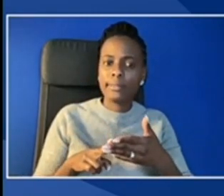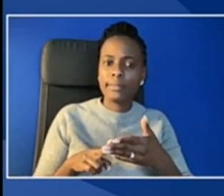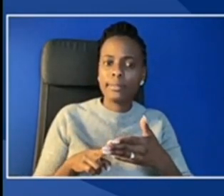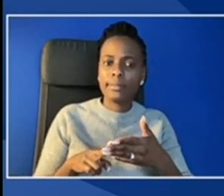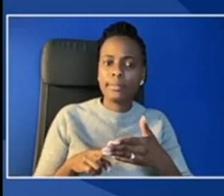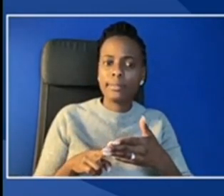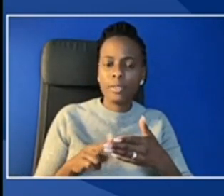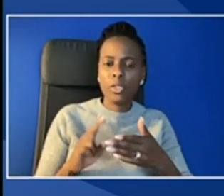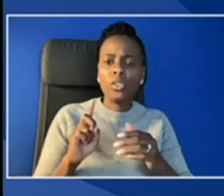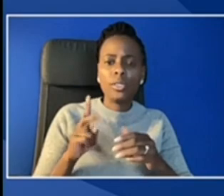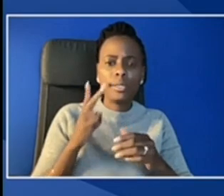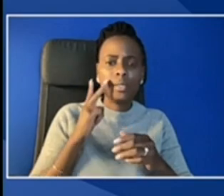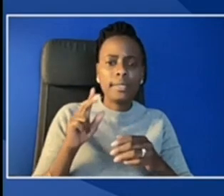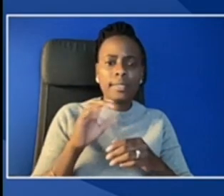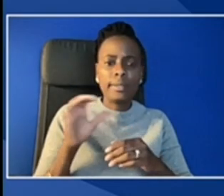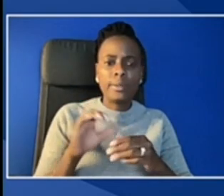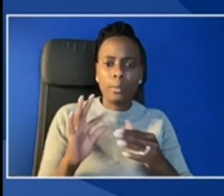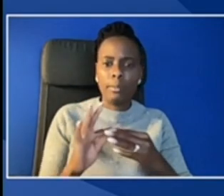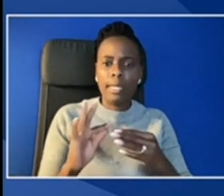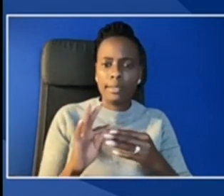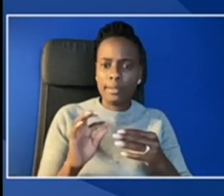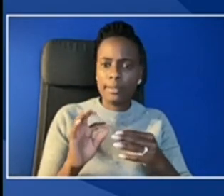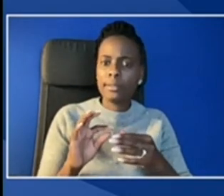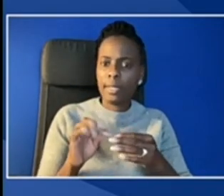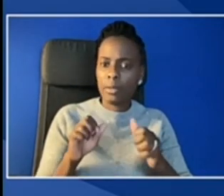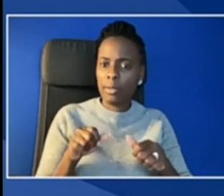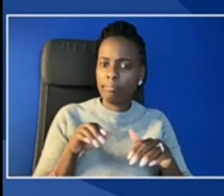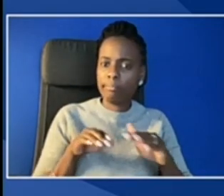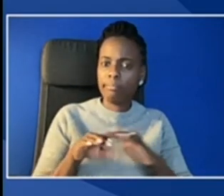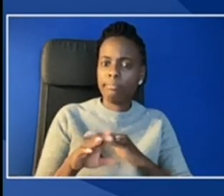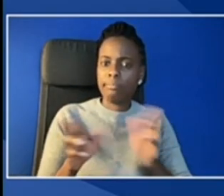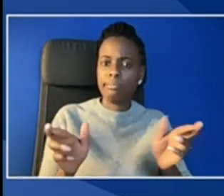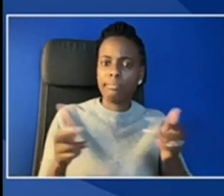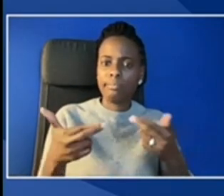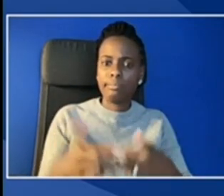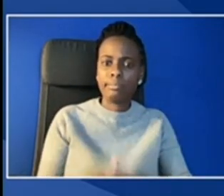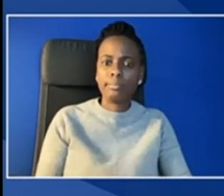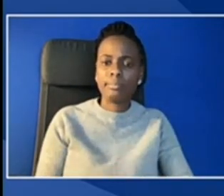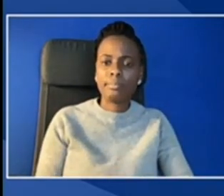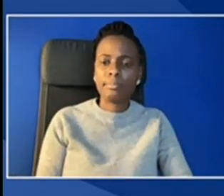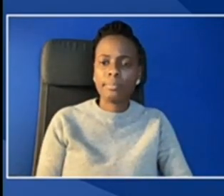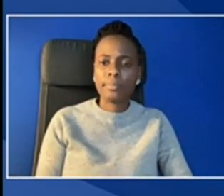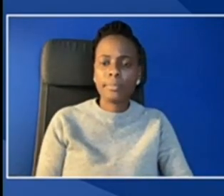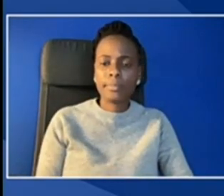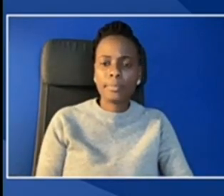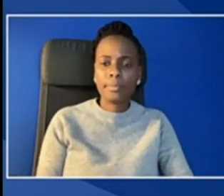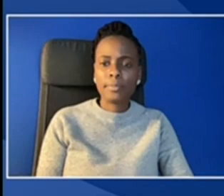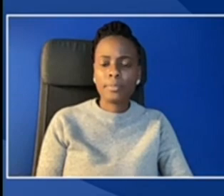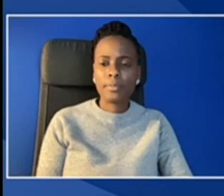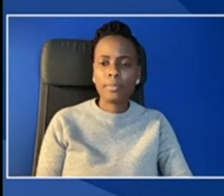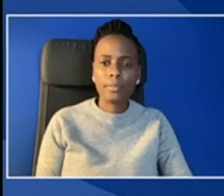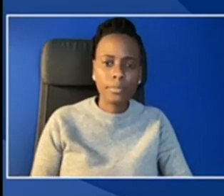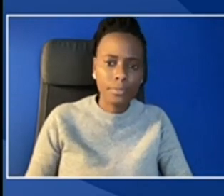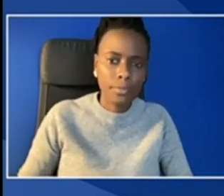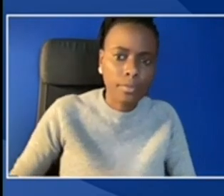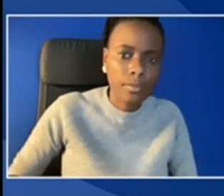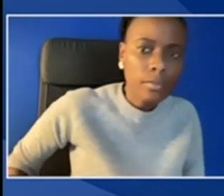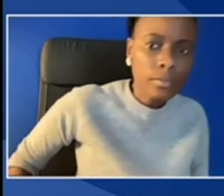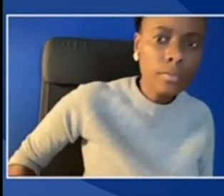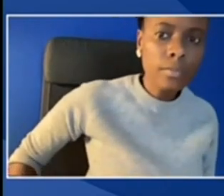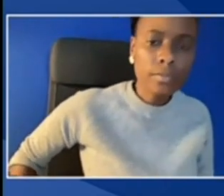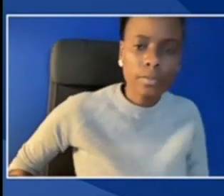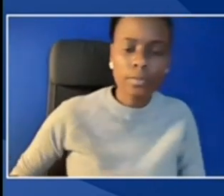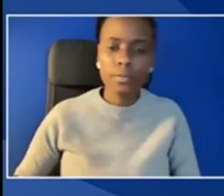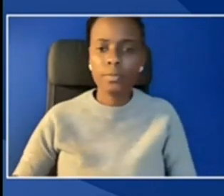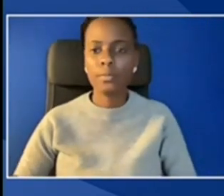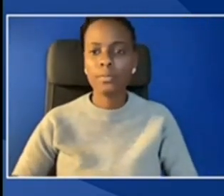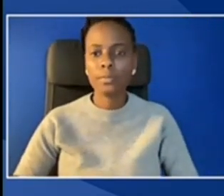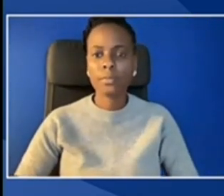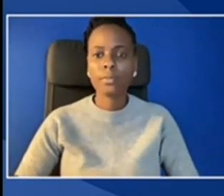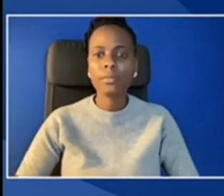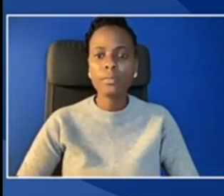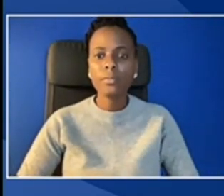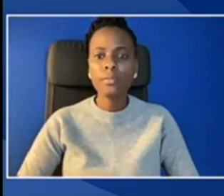admitted. Let me admit